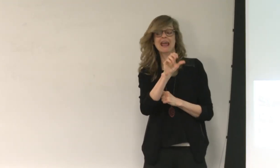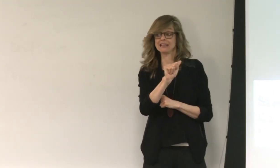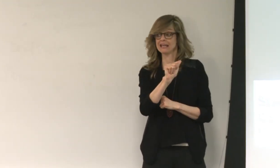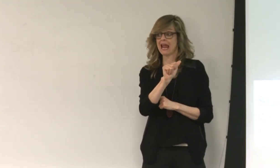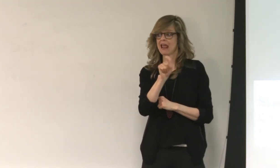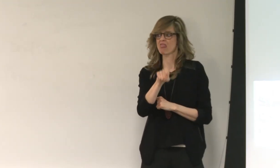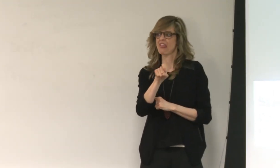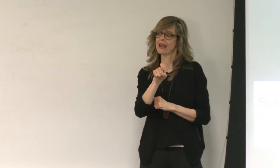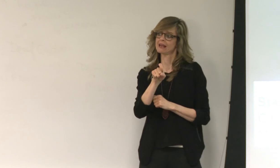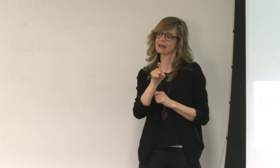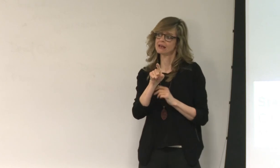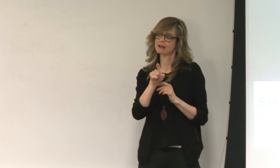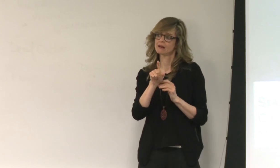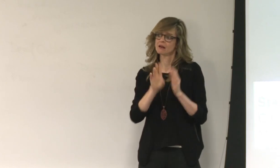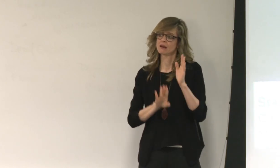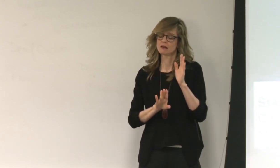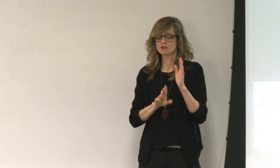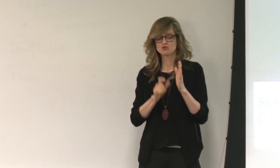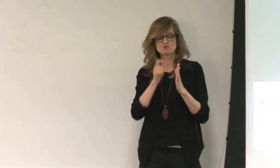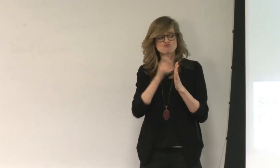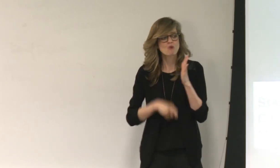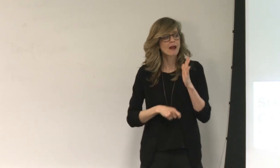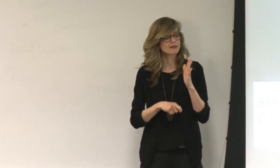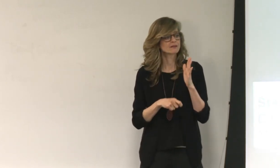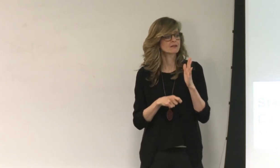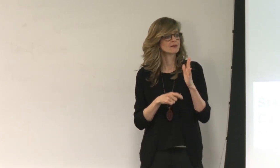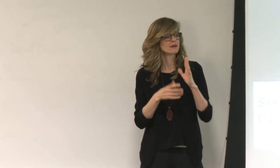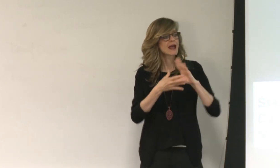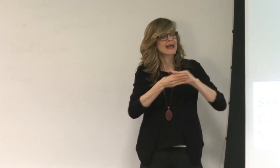MY ARTICLES ARE ANOTHER THING THAT CONVINCED THE ASA